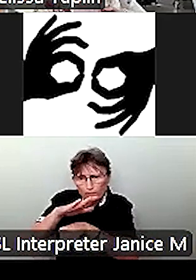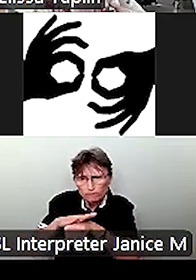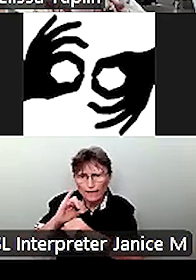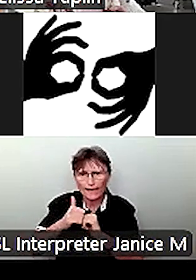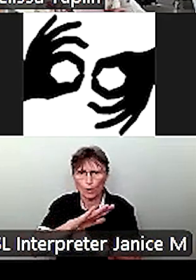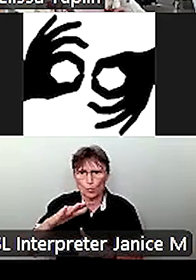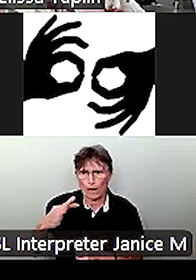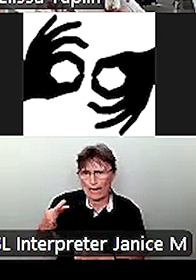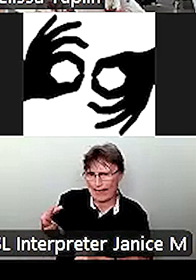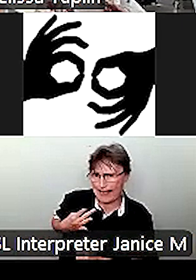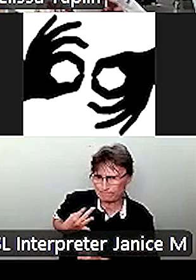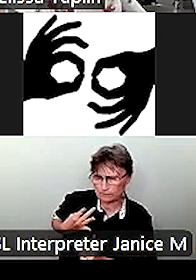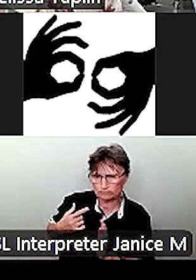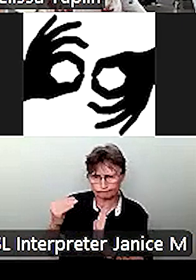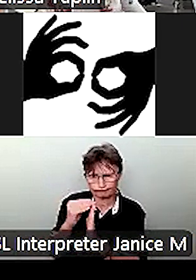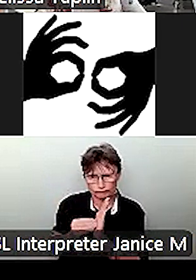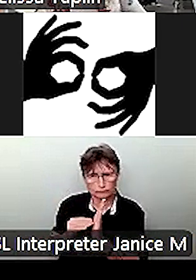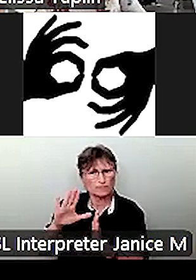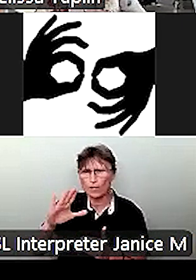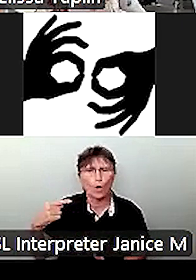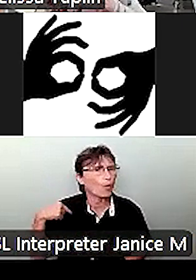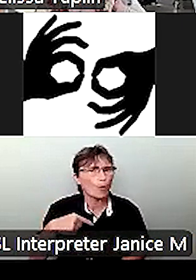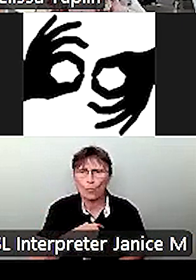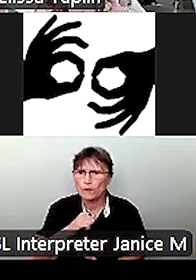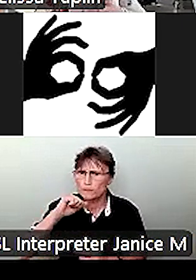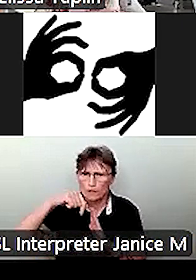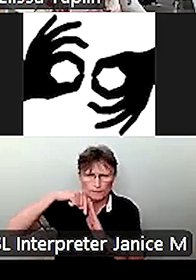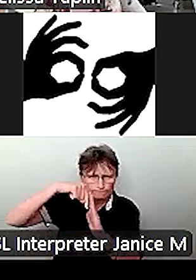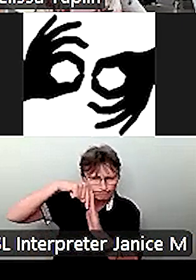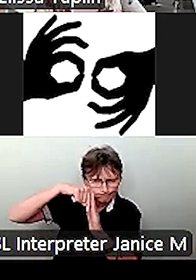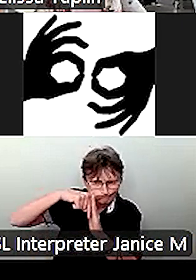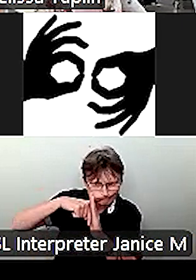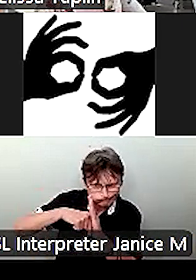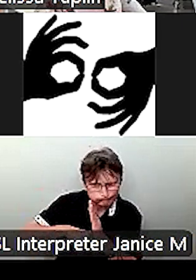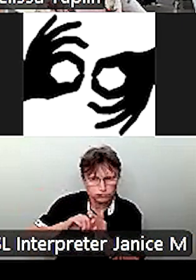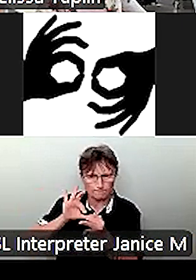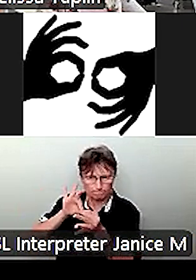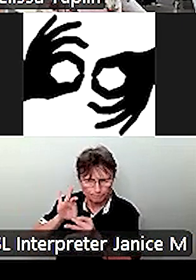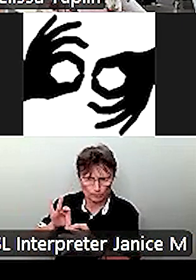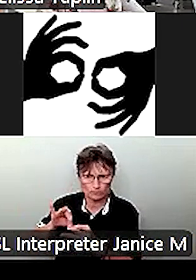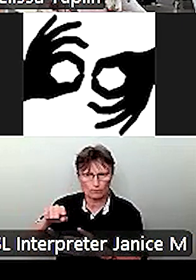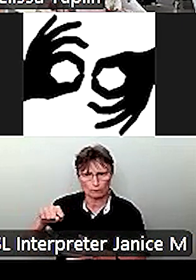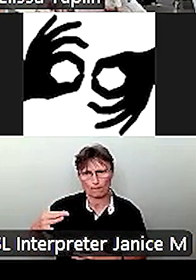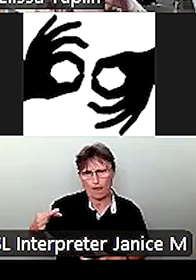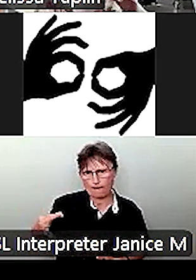going to touch deeply on every single section of the guidelines, so whether you have joined